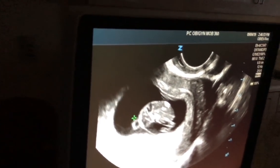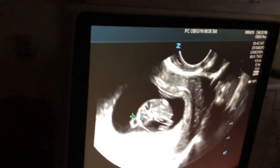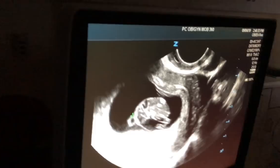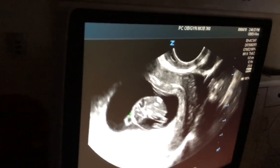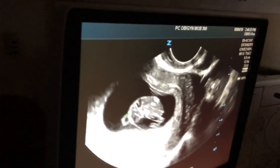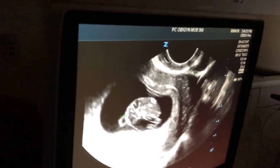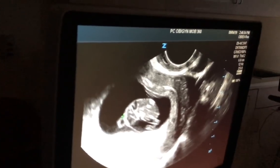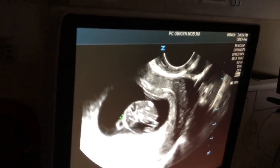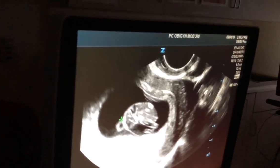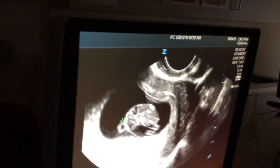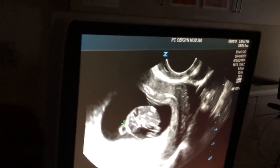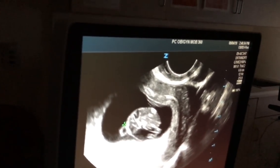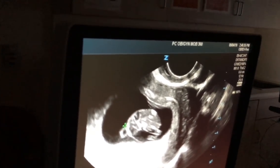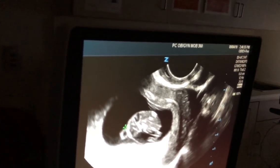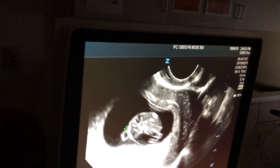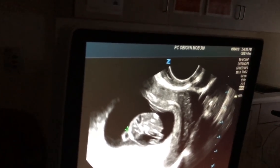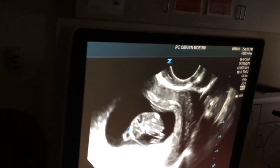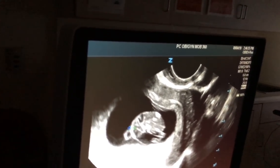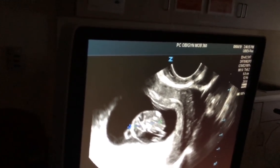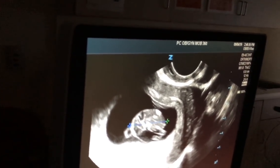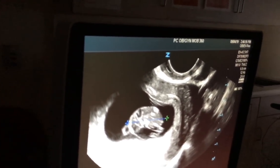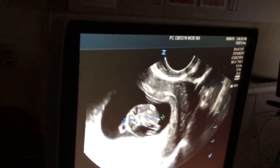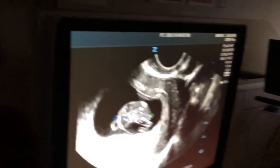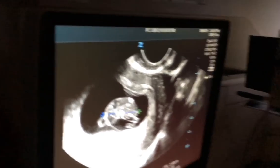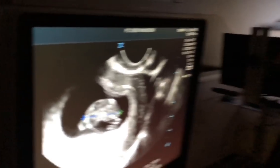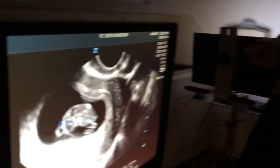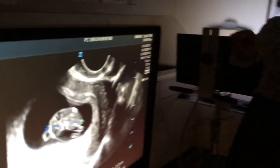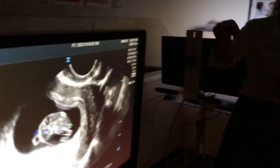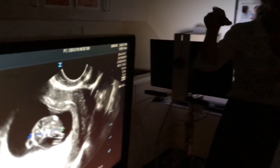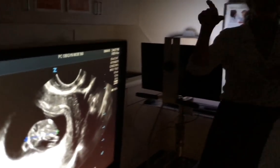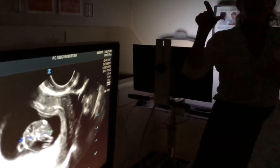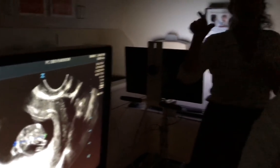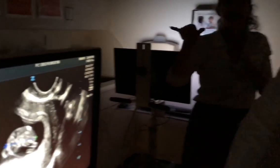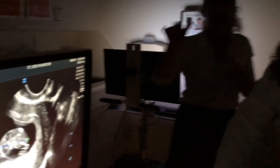So this is the top of the baby's head and this is the rear.